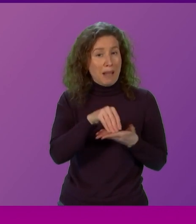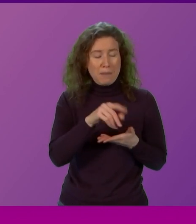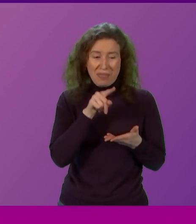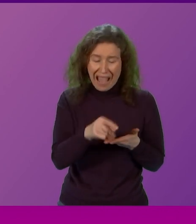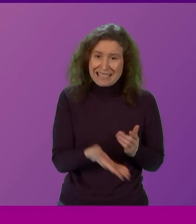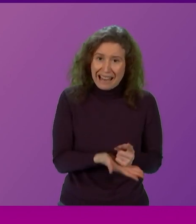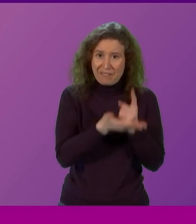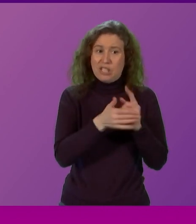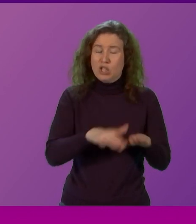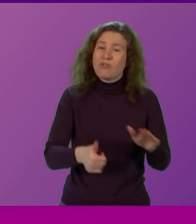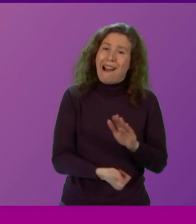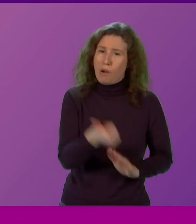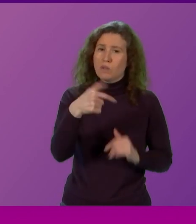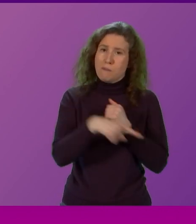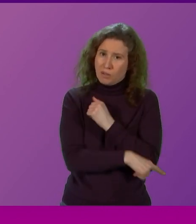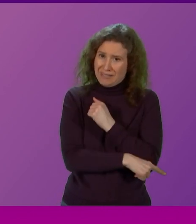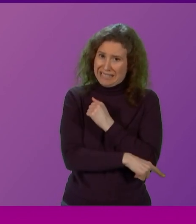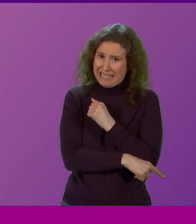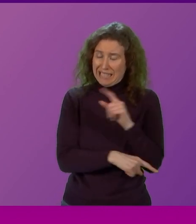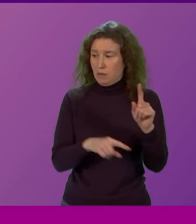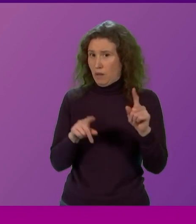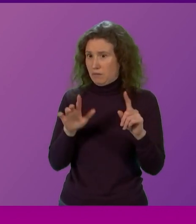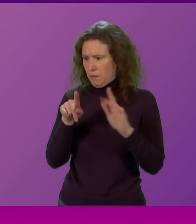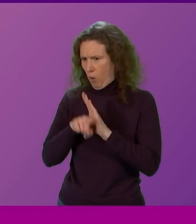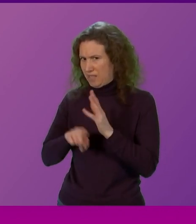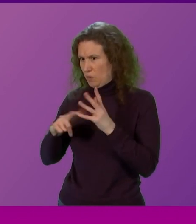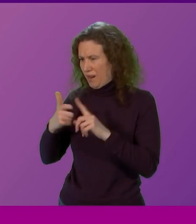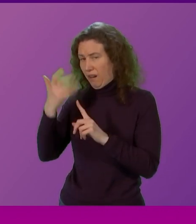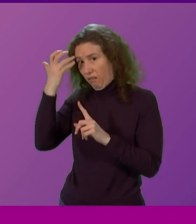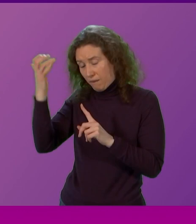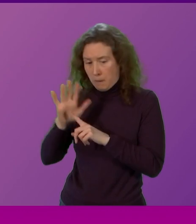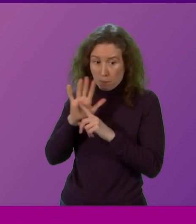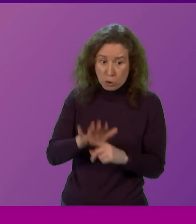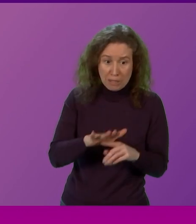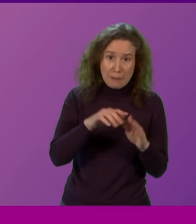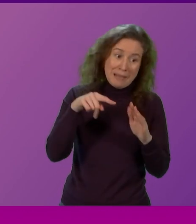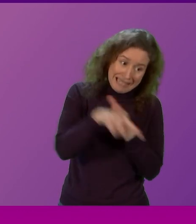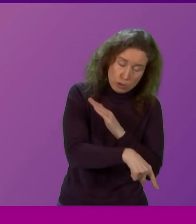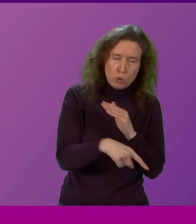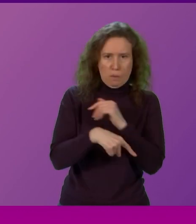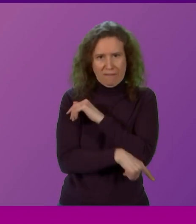poverty at the same time as the policies of the UK Government push them deeper into poverty.